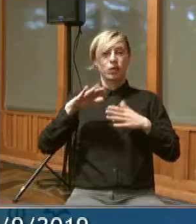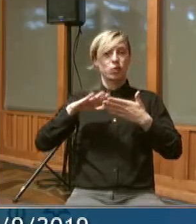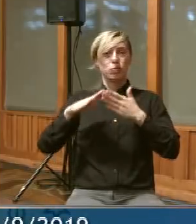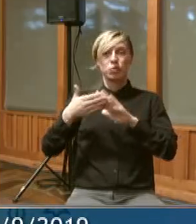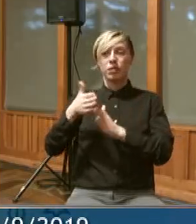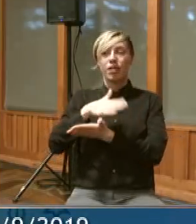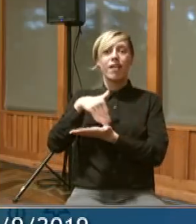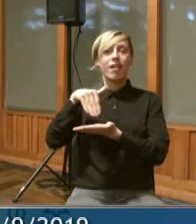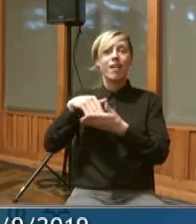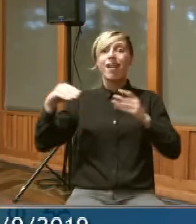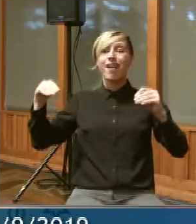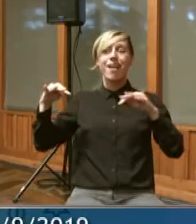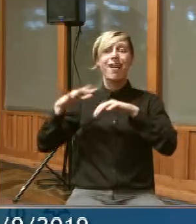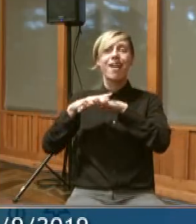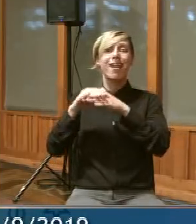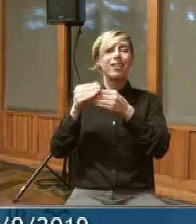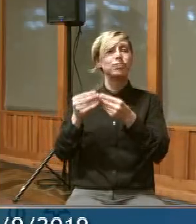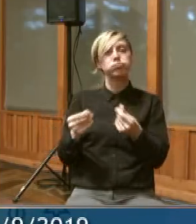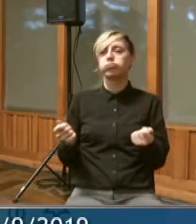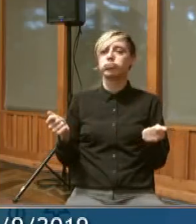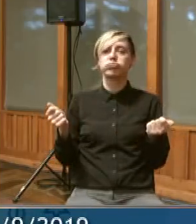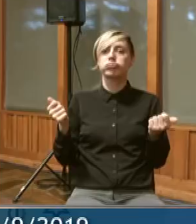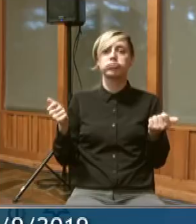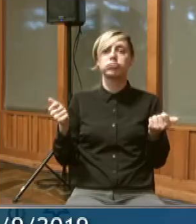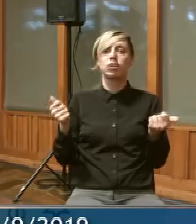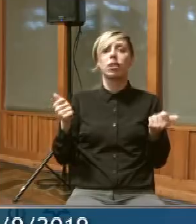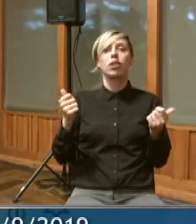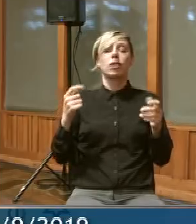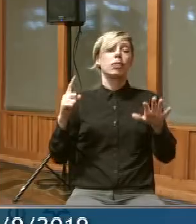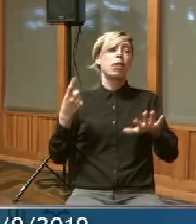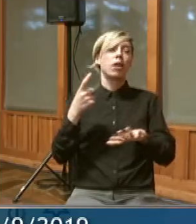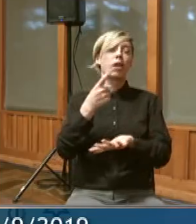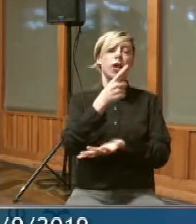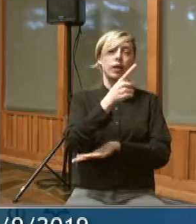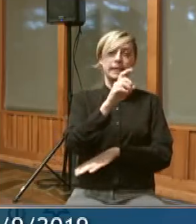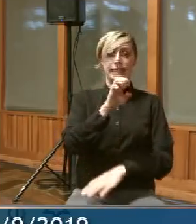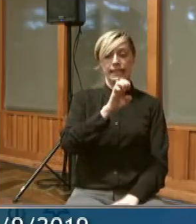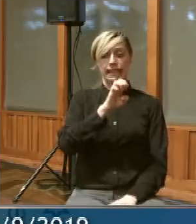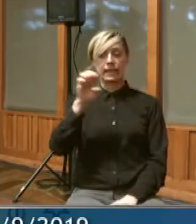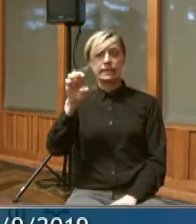NEIGHBORS COMMUTE LONG DISTANCES. THAT NEIGHBORHOOD COMMUNITY THAT WAS BUILT AND WE MET AT THIS